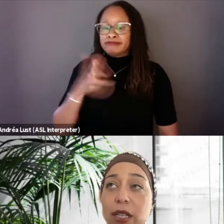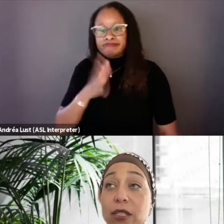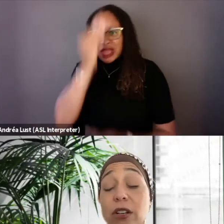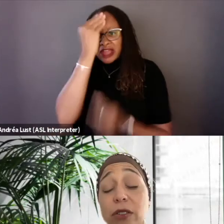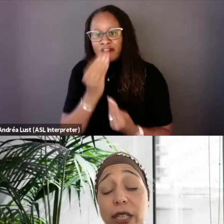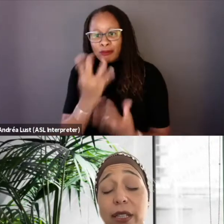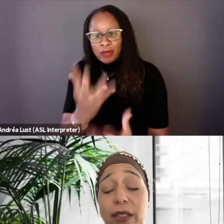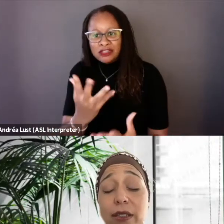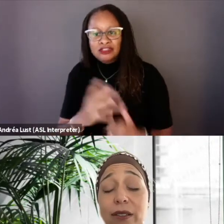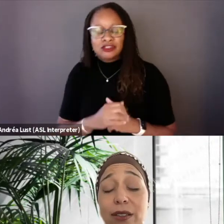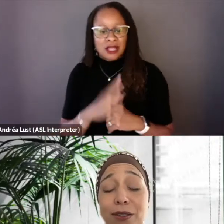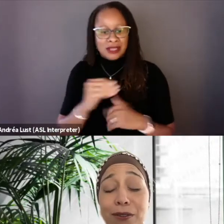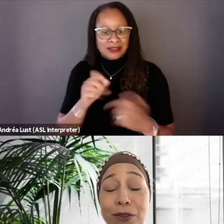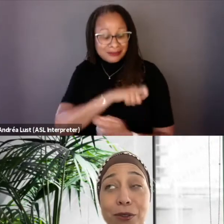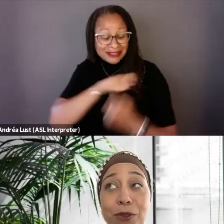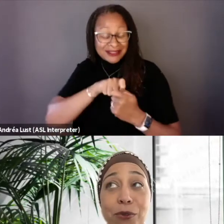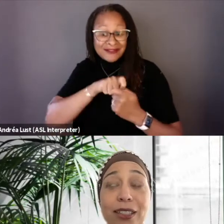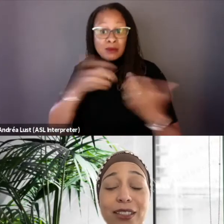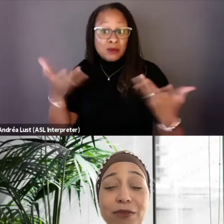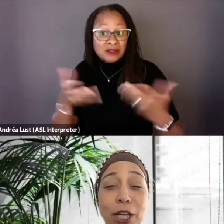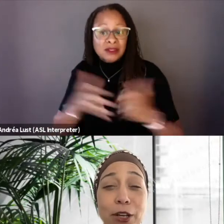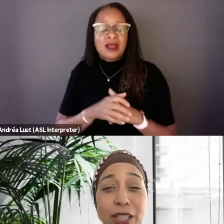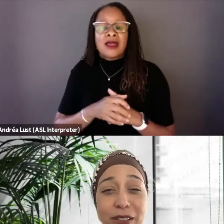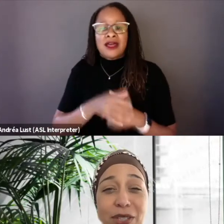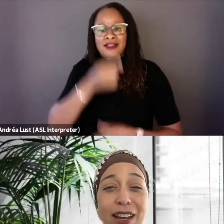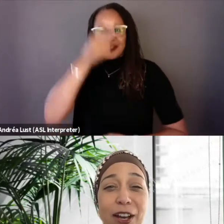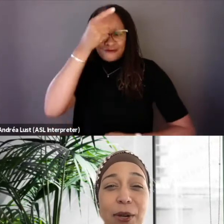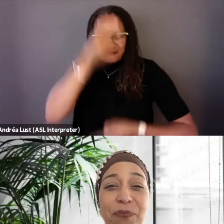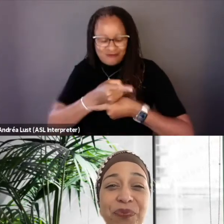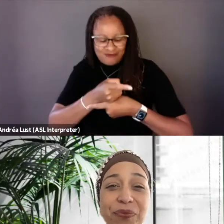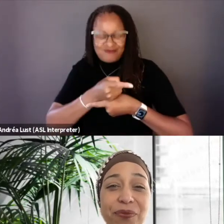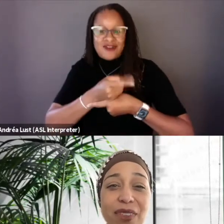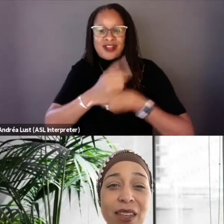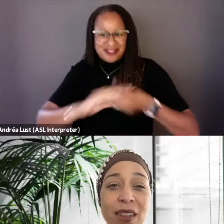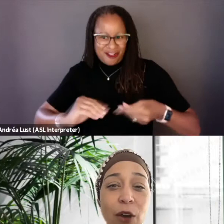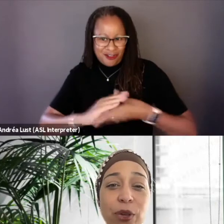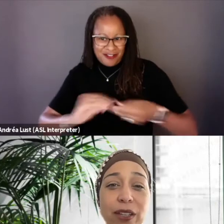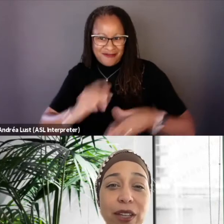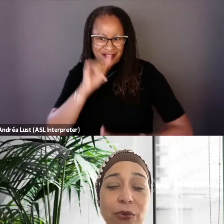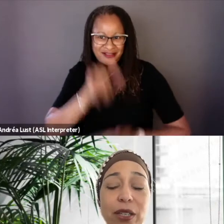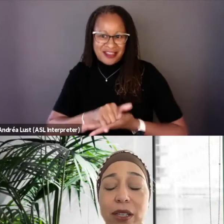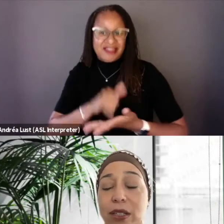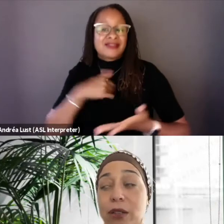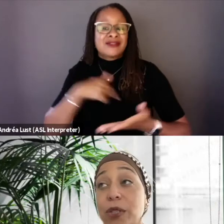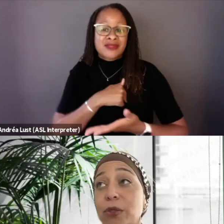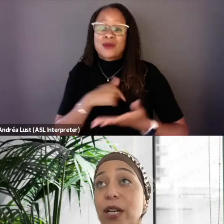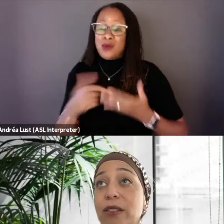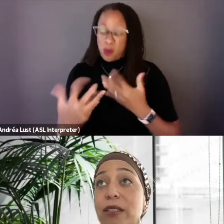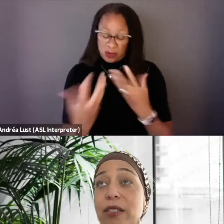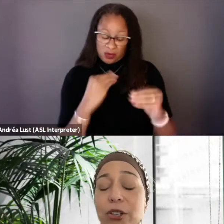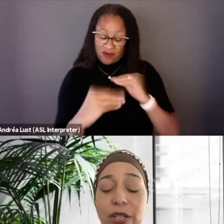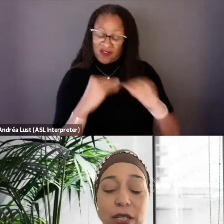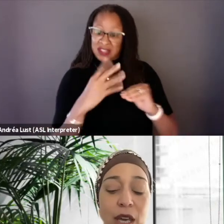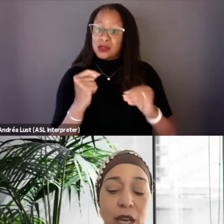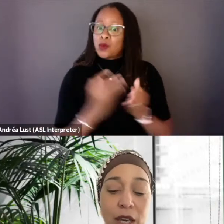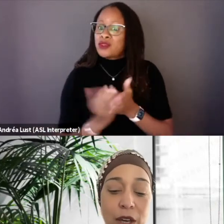and certainly the corrective narratives that we, you know, weaved throughout the series.